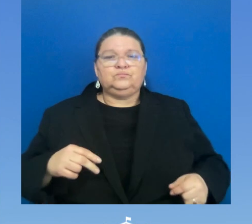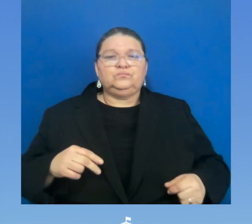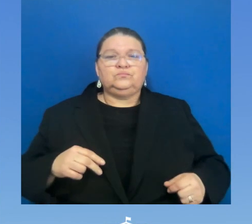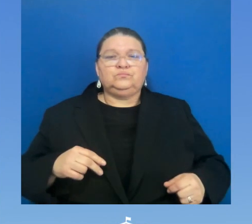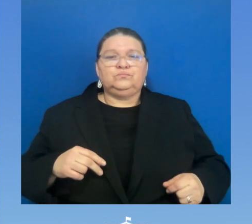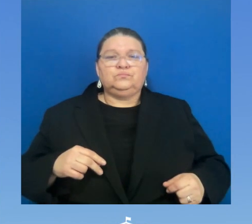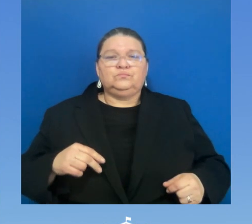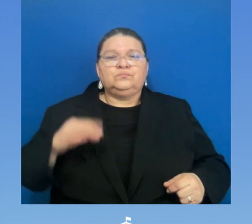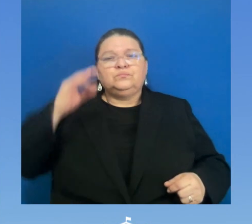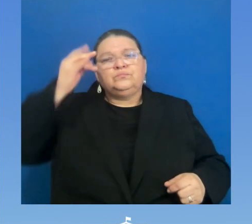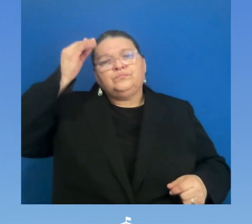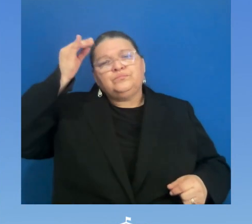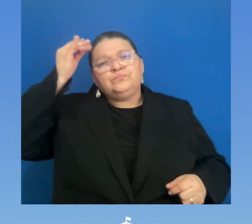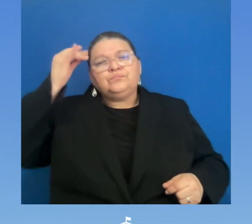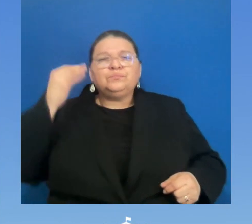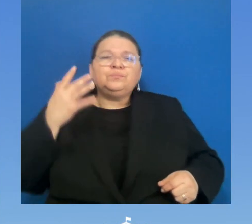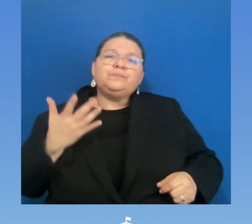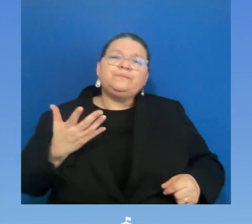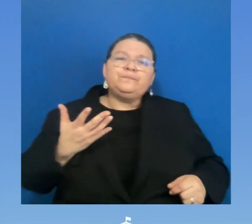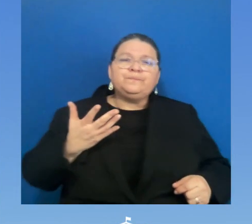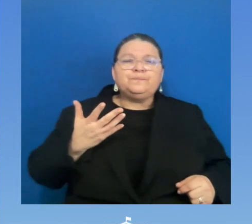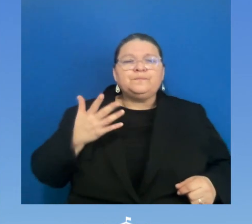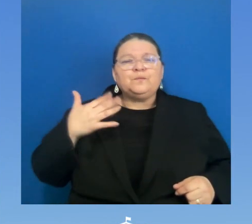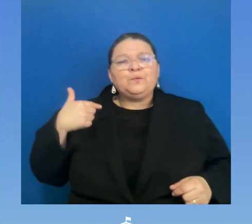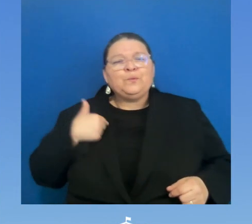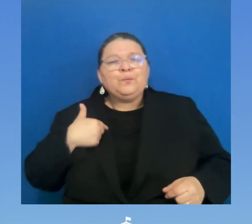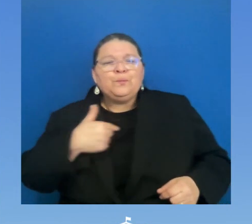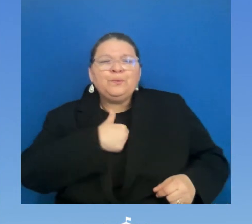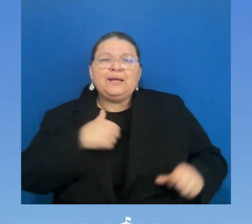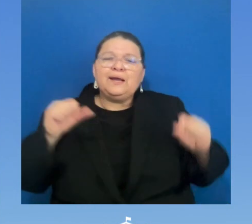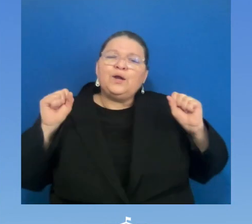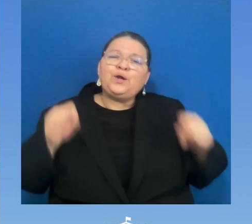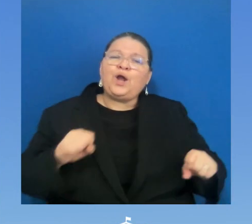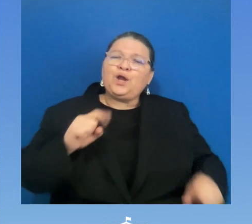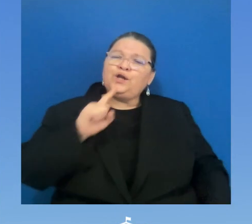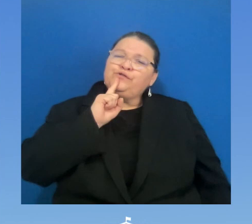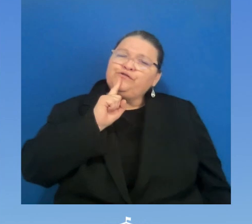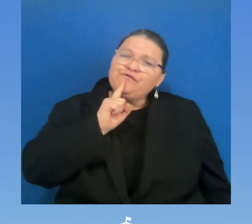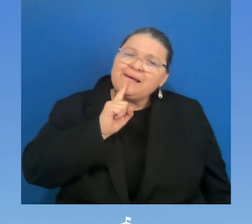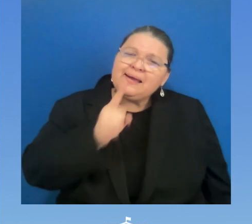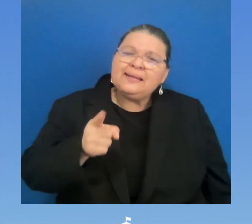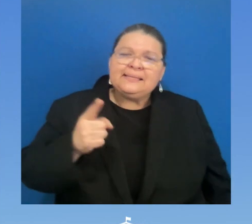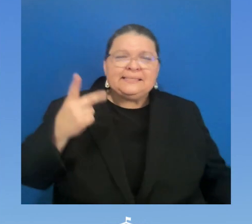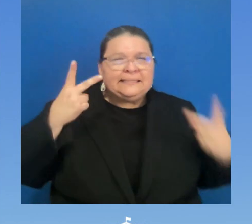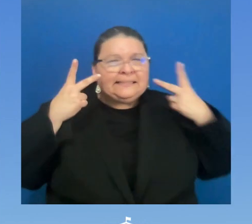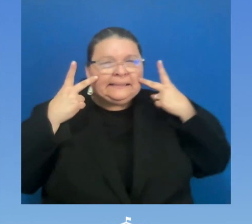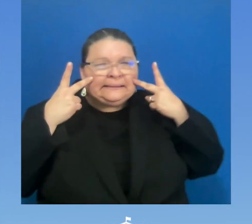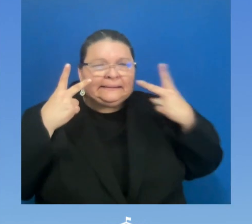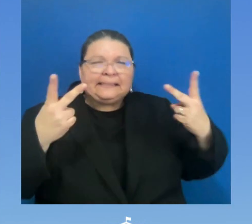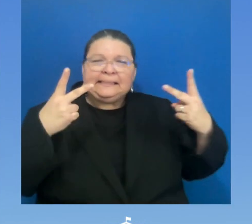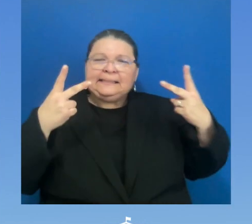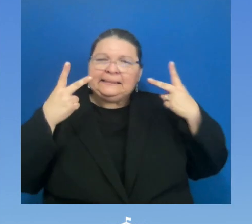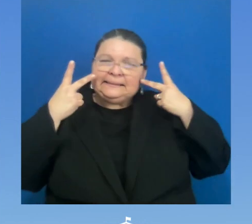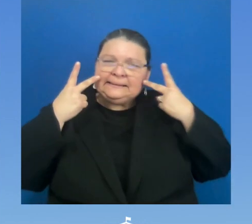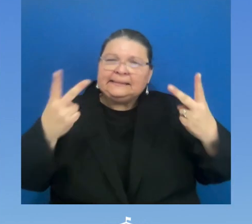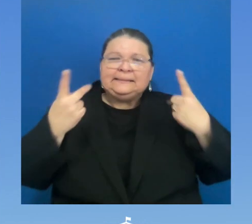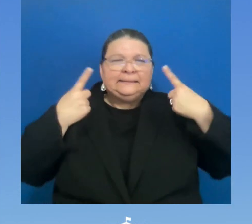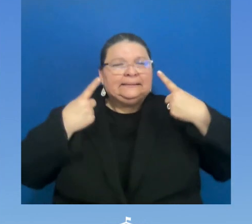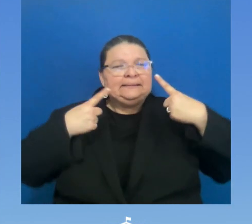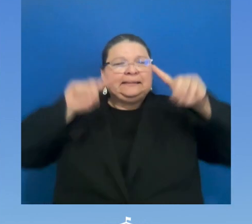we were able to see it through because of that. And I'm really thankful that it did start so long ago and these generations have put in the work.